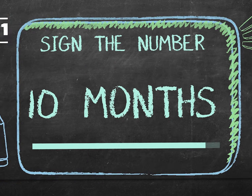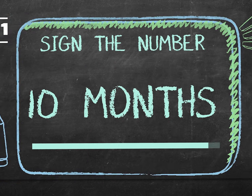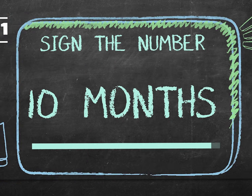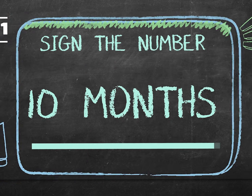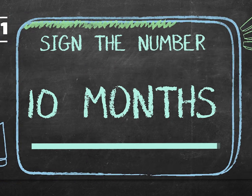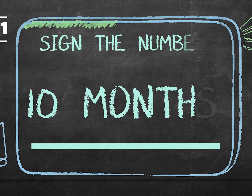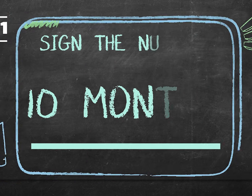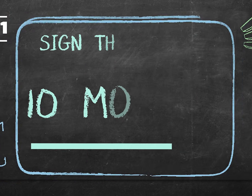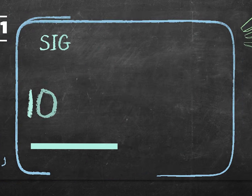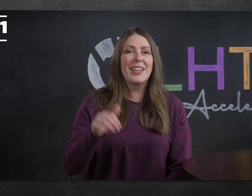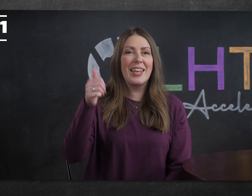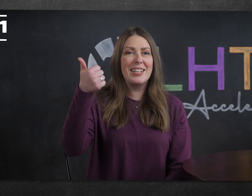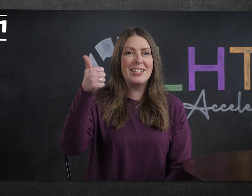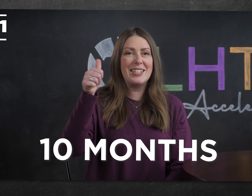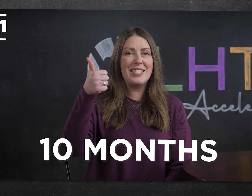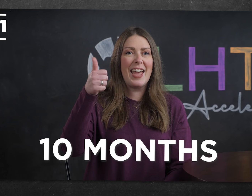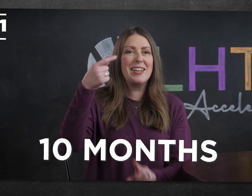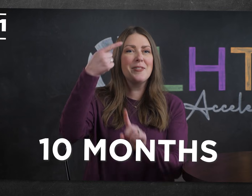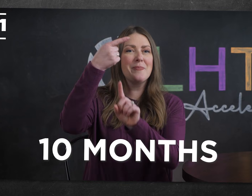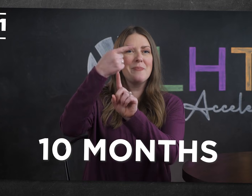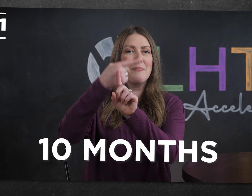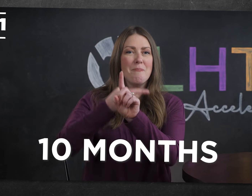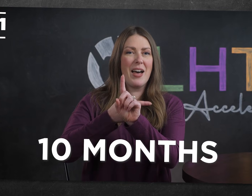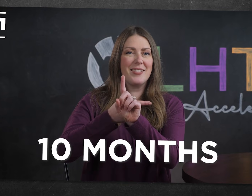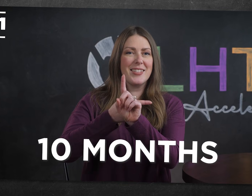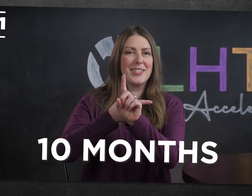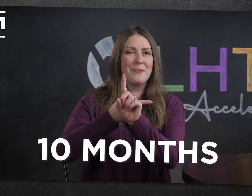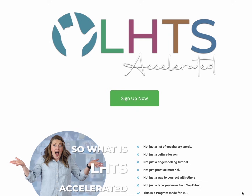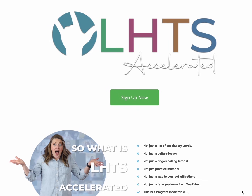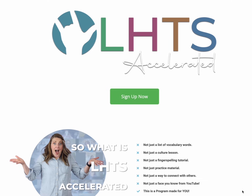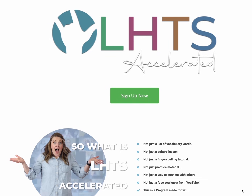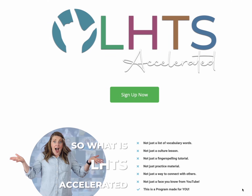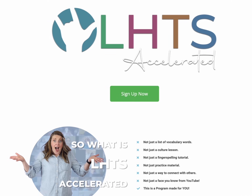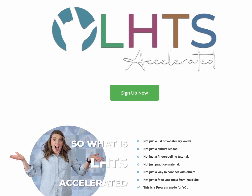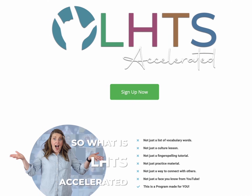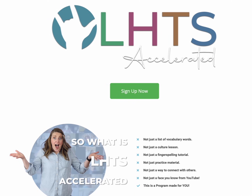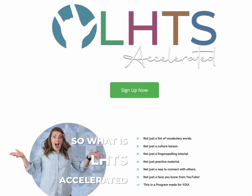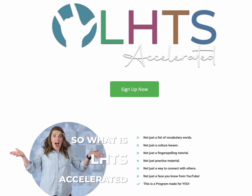the link in the description so you can get all of the information on how to join Accelerated.